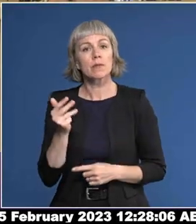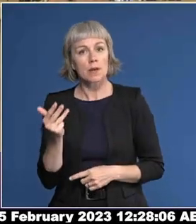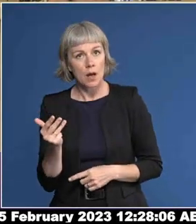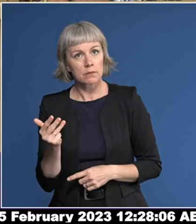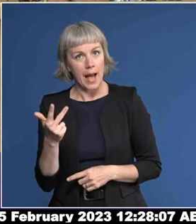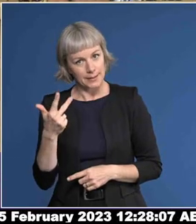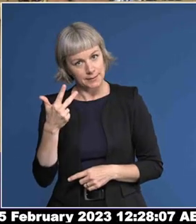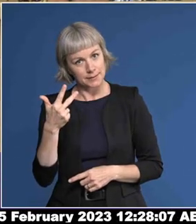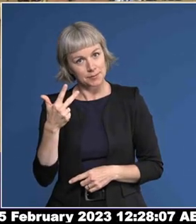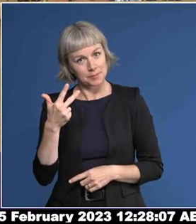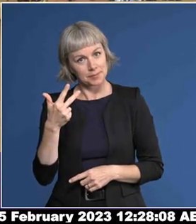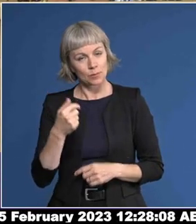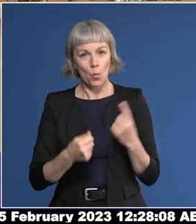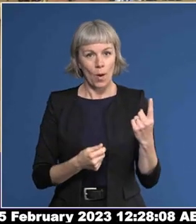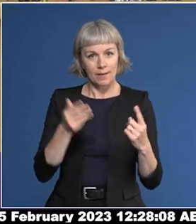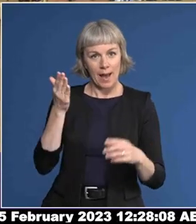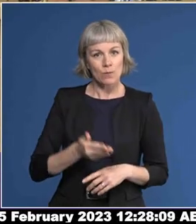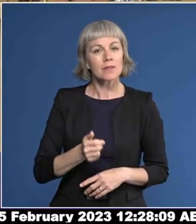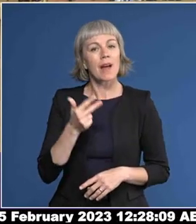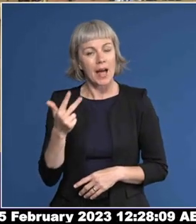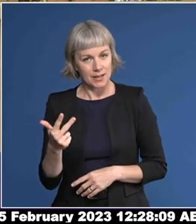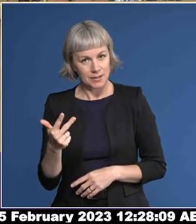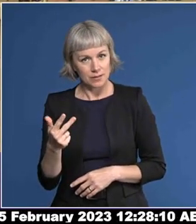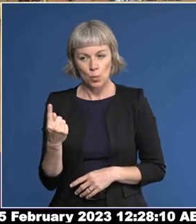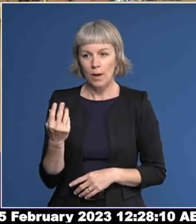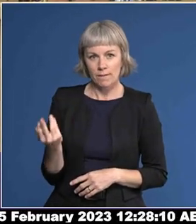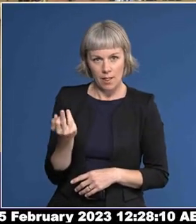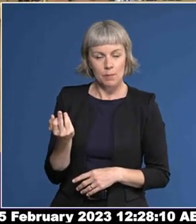We do have a vacancy. We do have one person with lived experience.